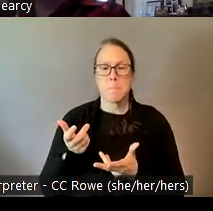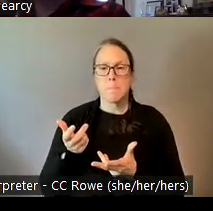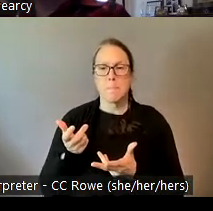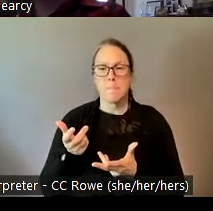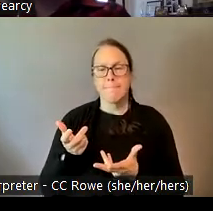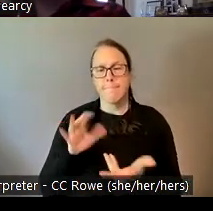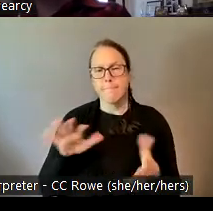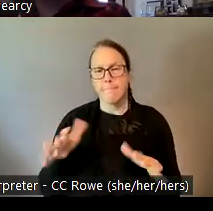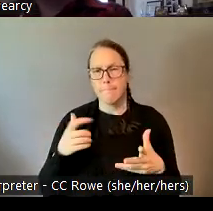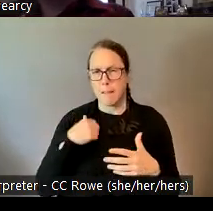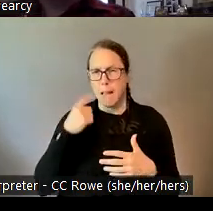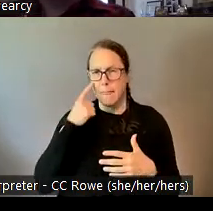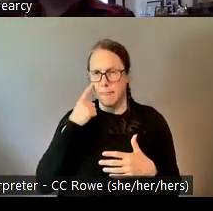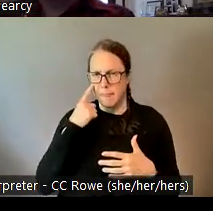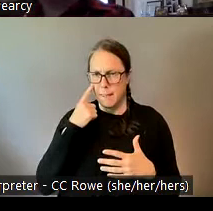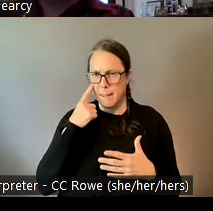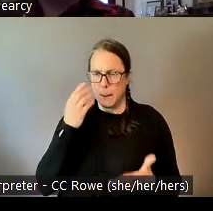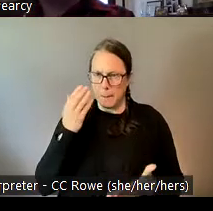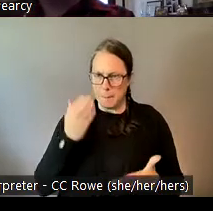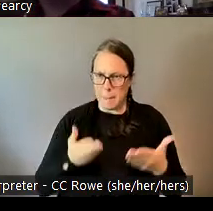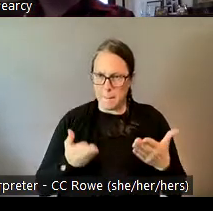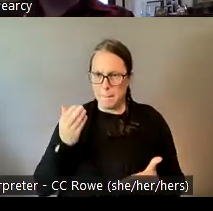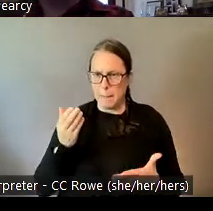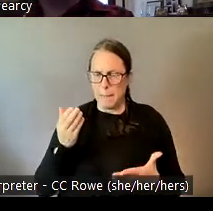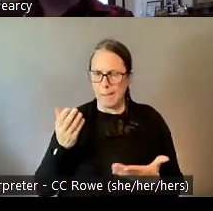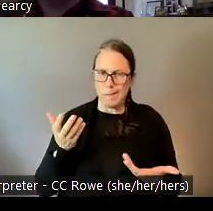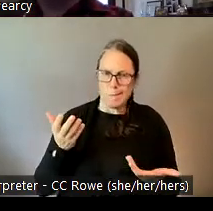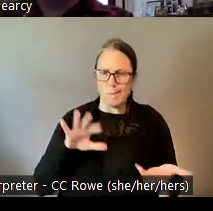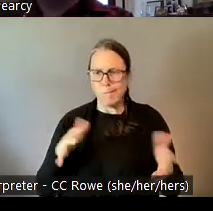I think it might be maybe hit or missed